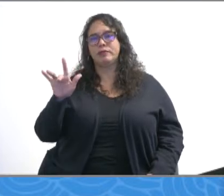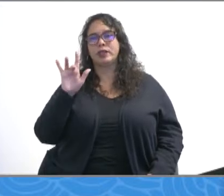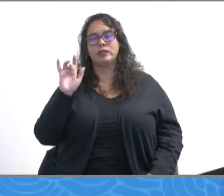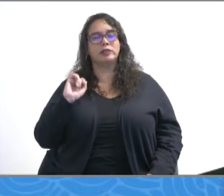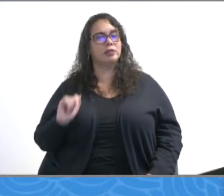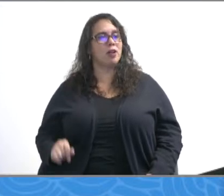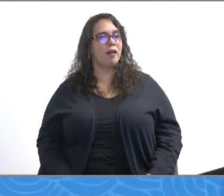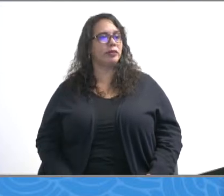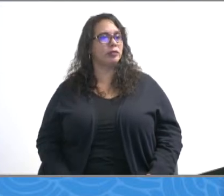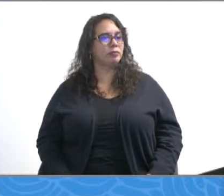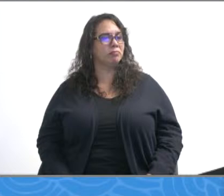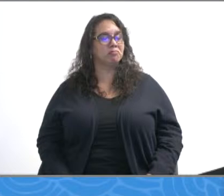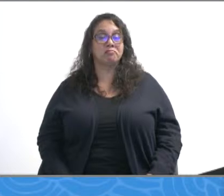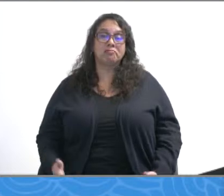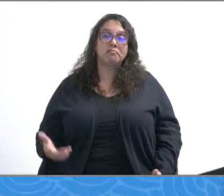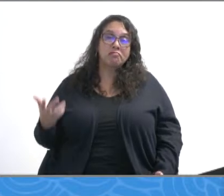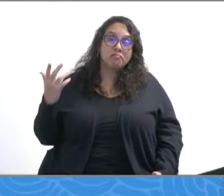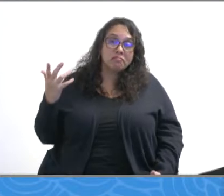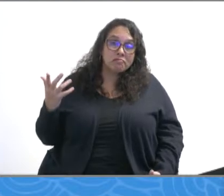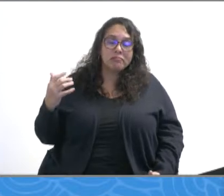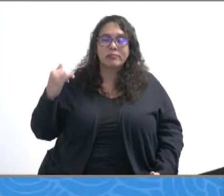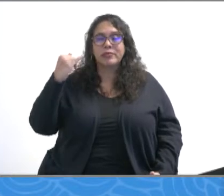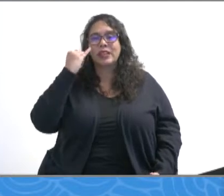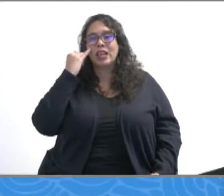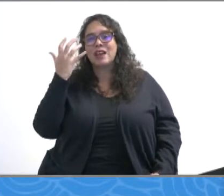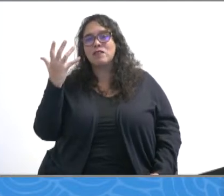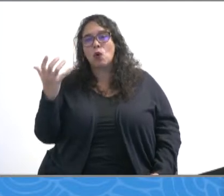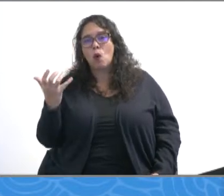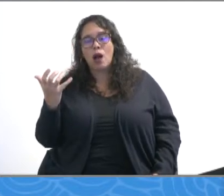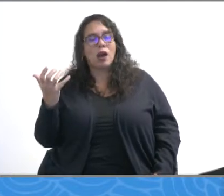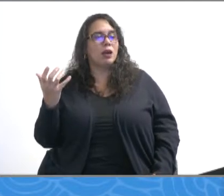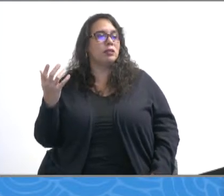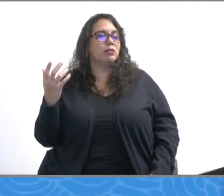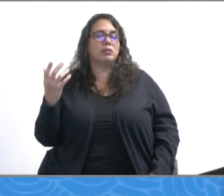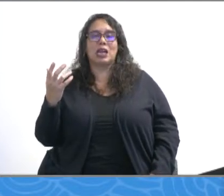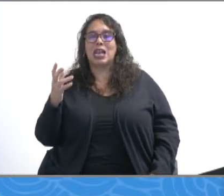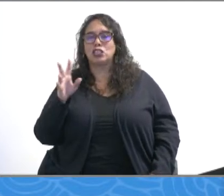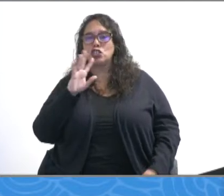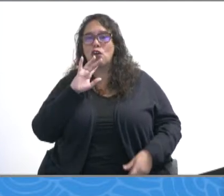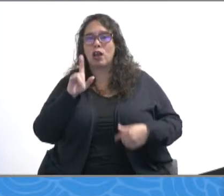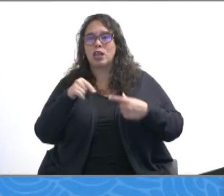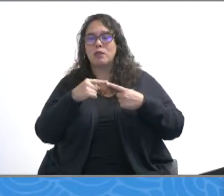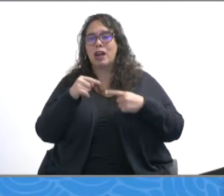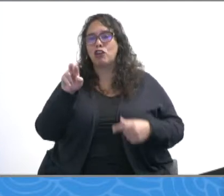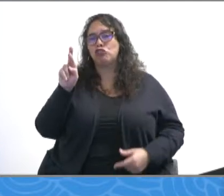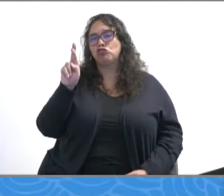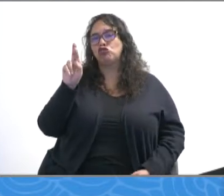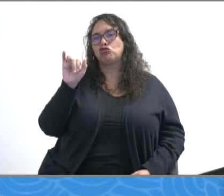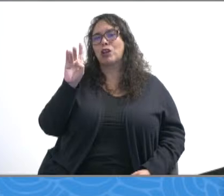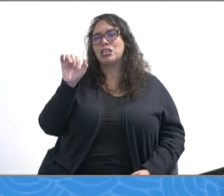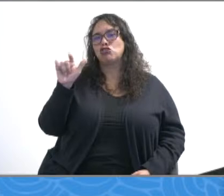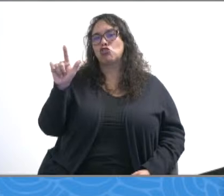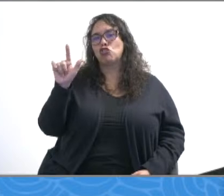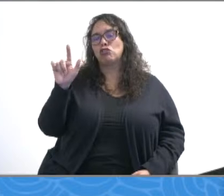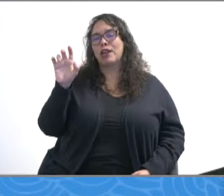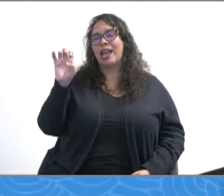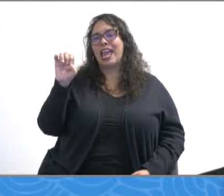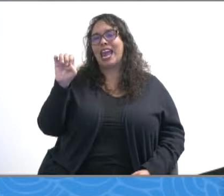And then if I'd like to, I can go ahead and show my racial or ethnic group that I identify with.